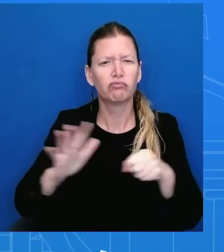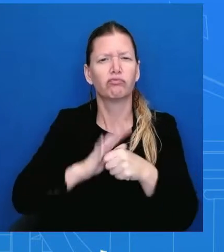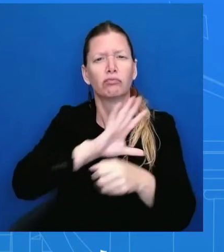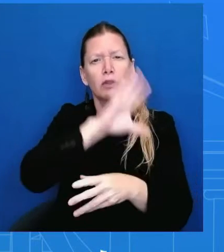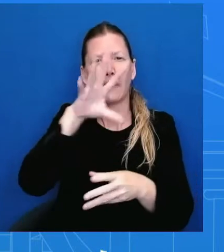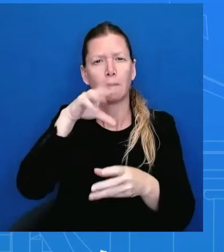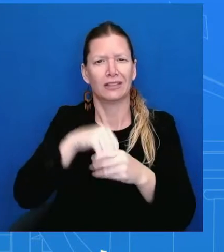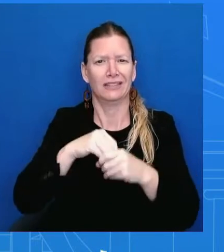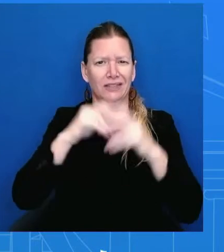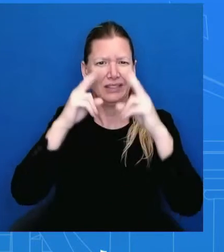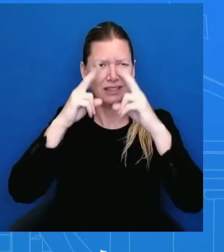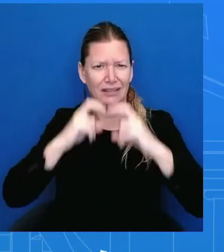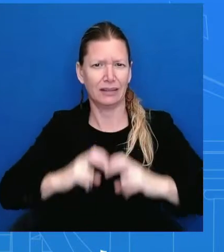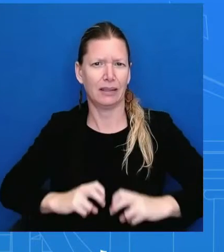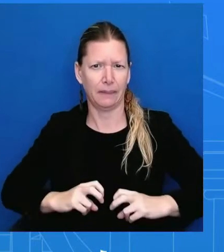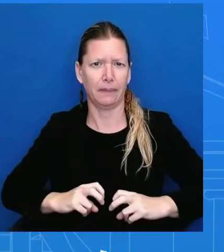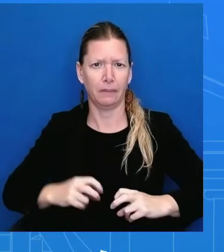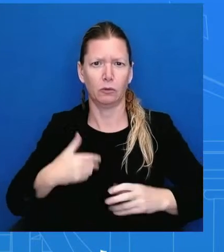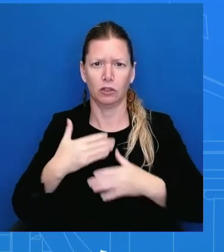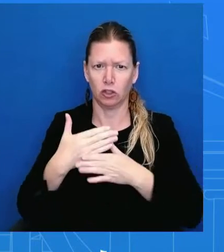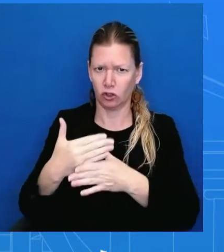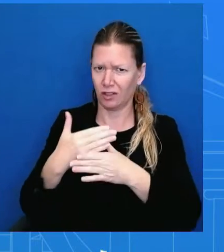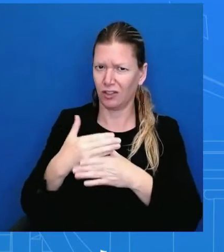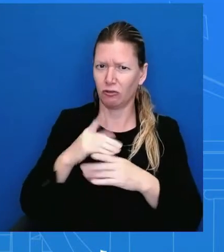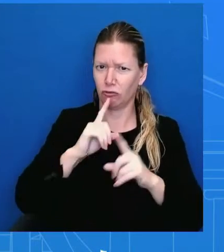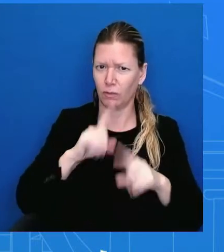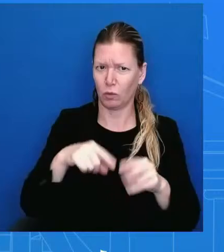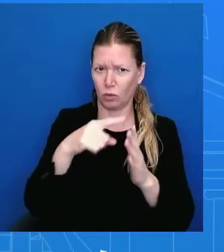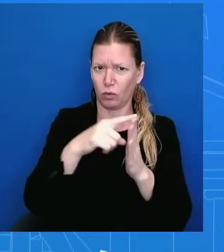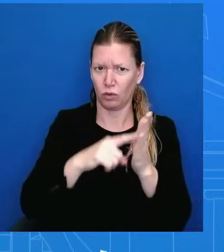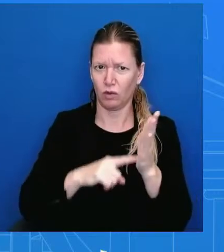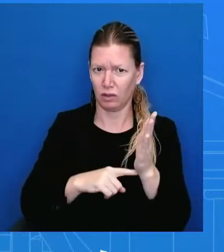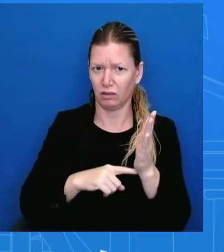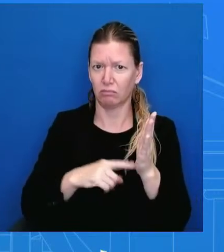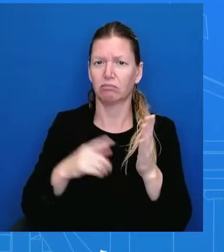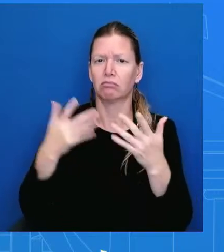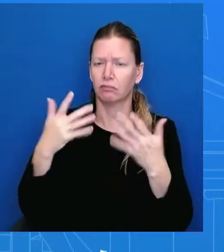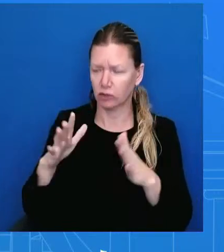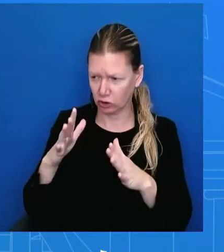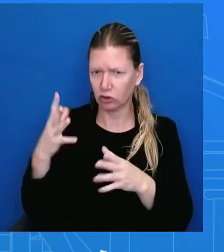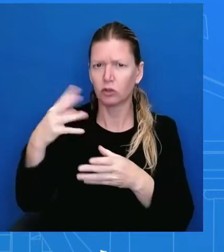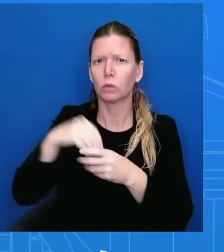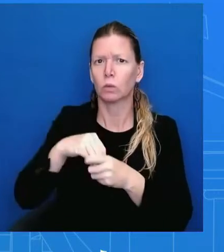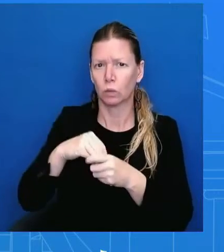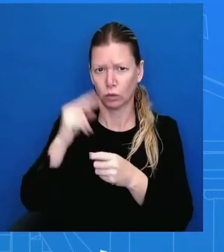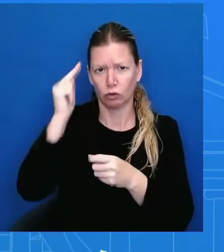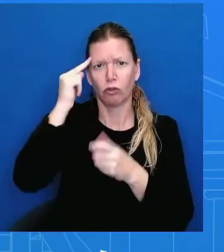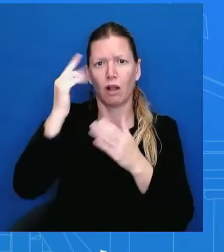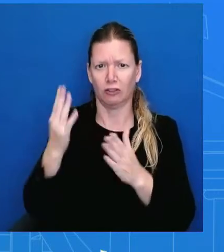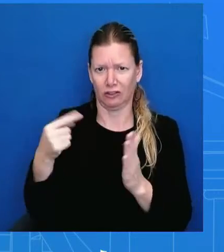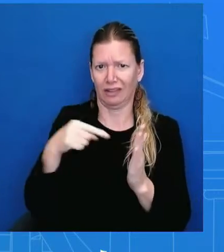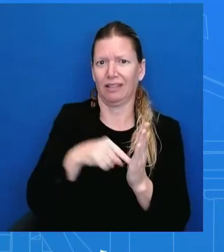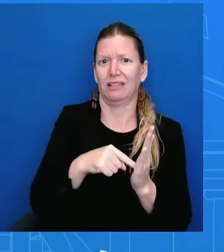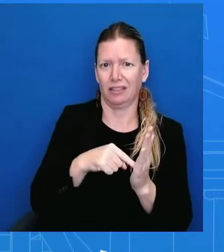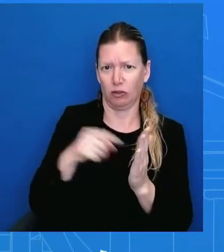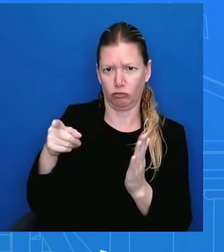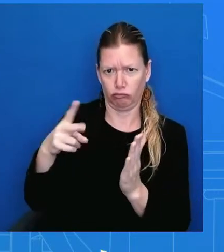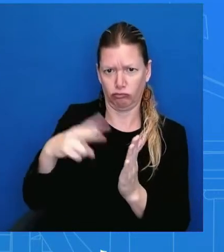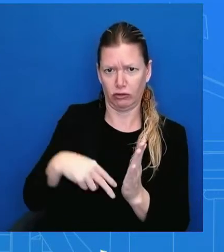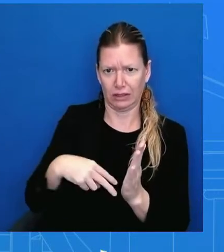he has seen a neurologist. The Press: And that's what I'm trying to clarify. It seems like those were taken at Walter Reed. And that's -- I -- and so, it's an important distinction on all of this, I feel.